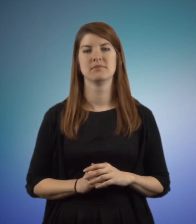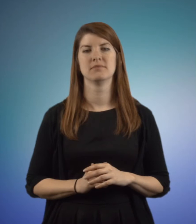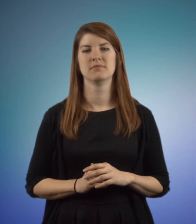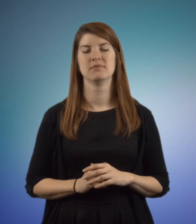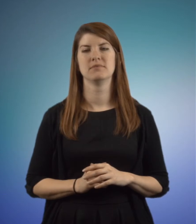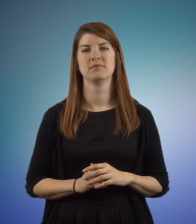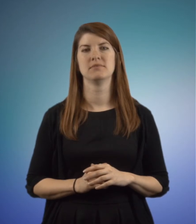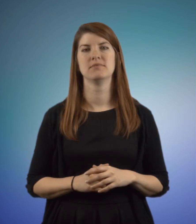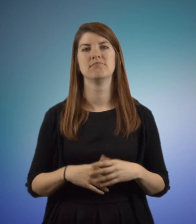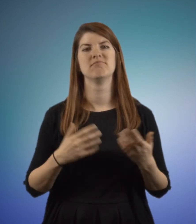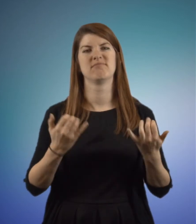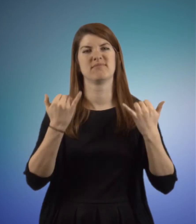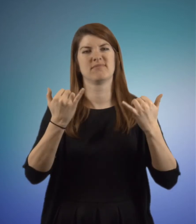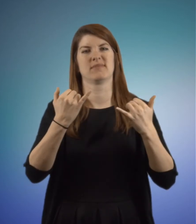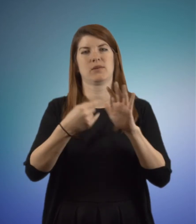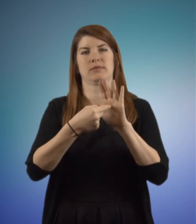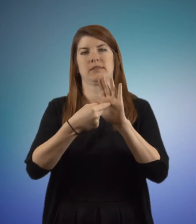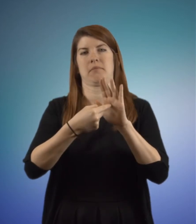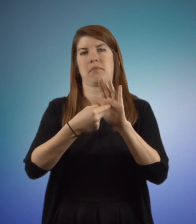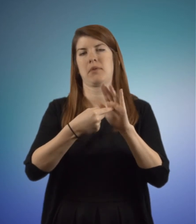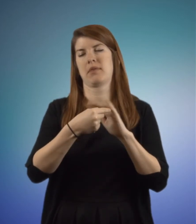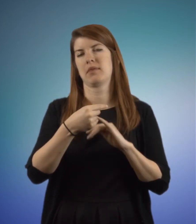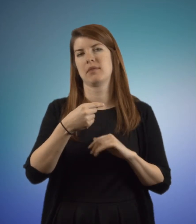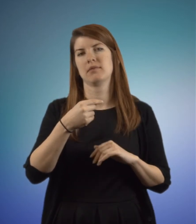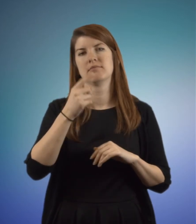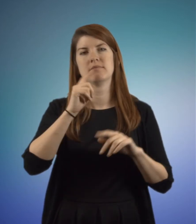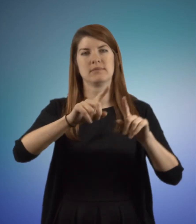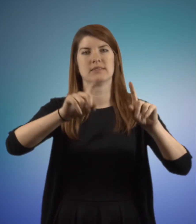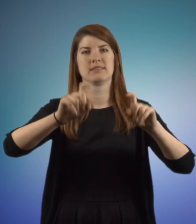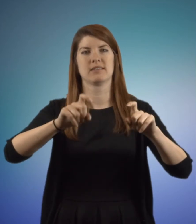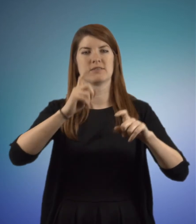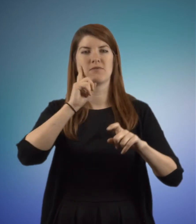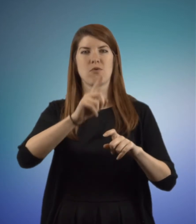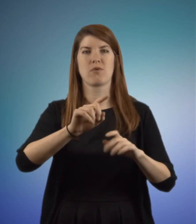Here's a sample of a test on an elementary aged student.